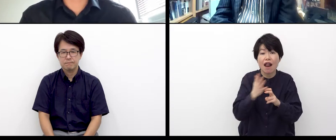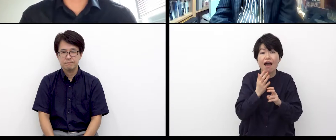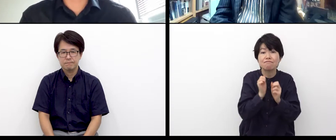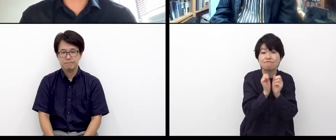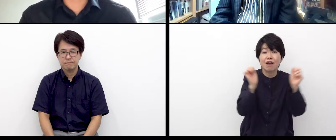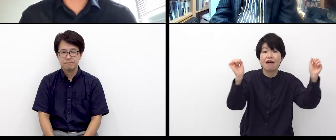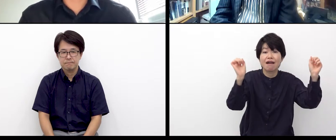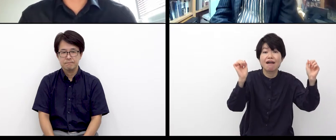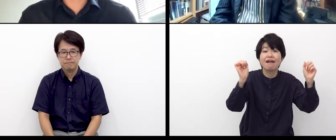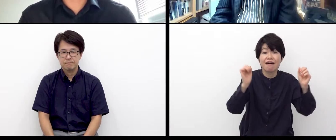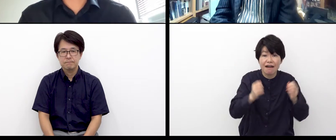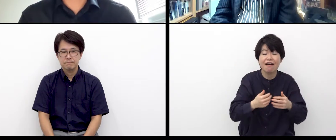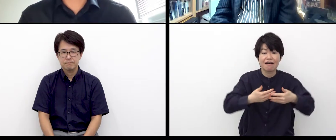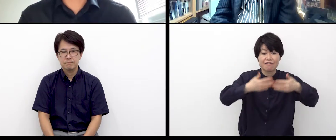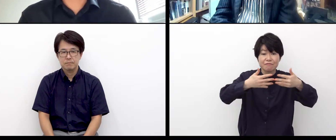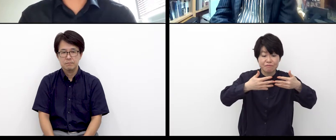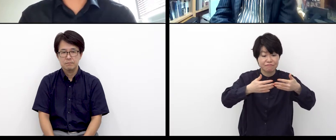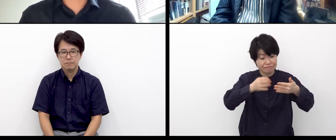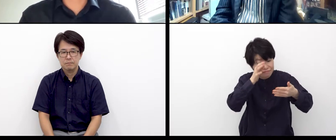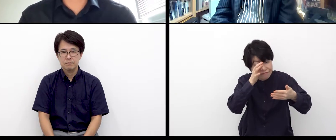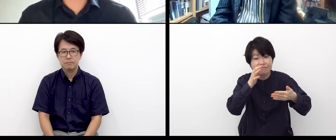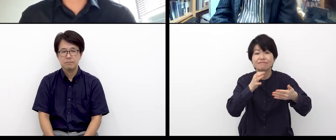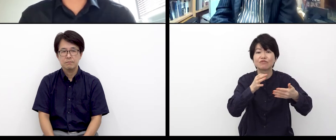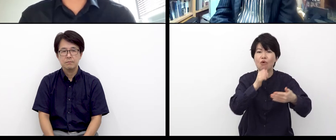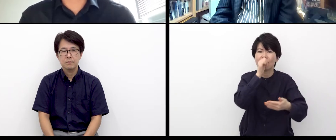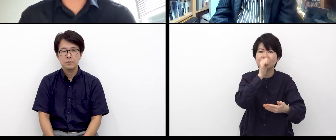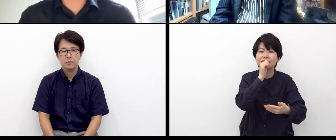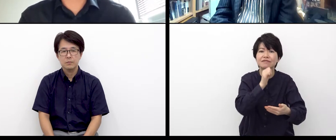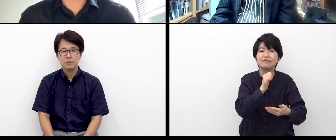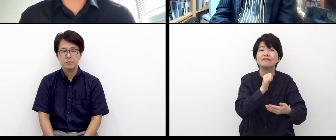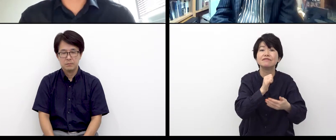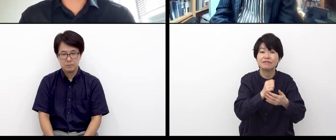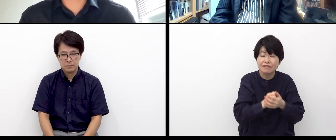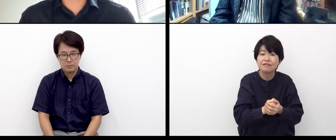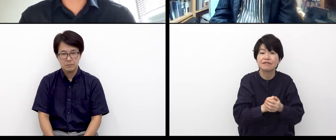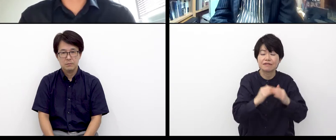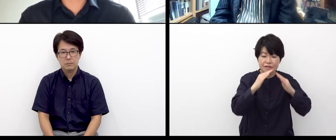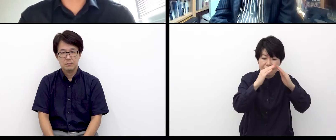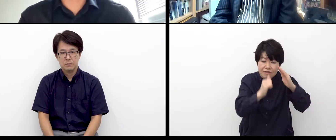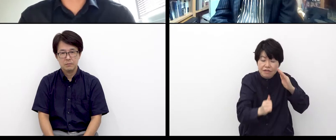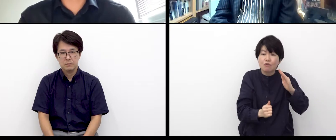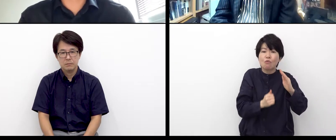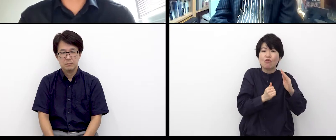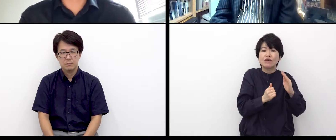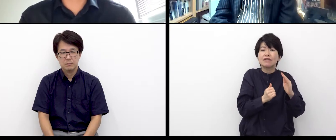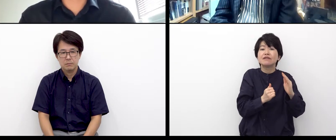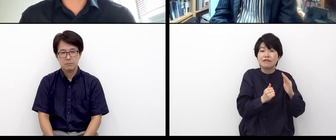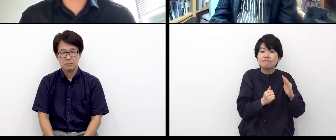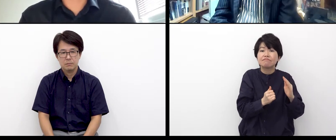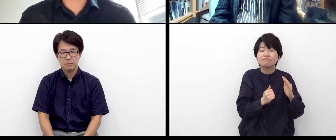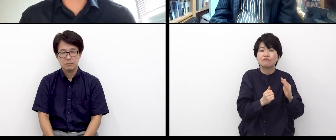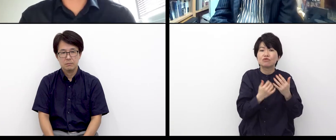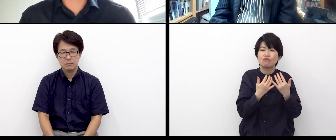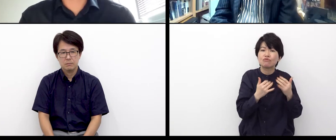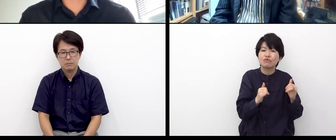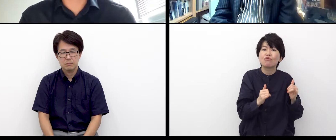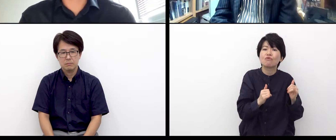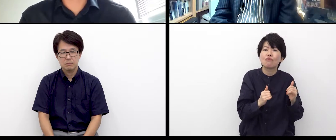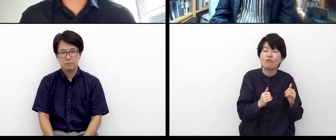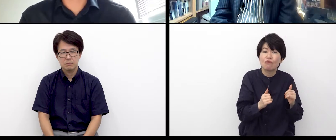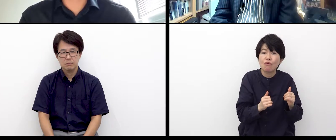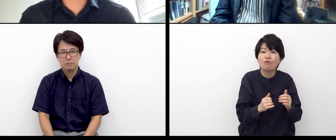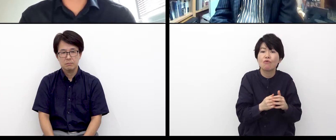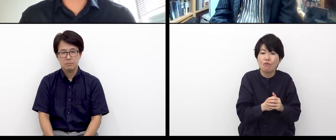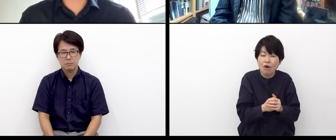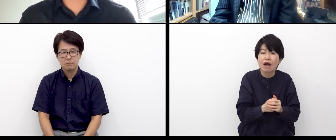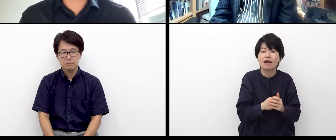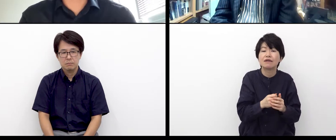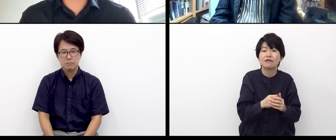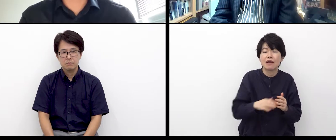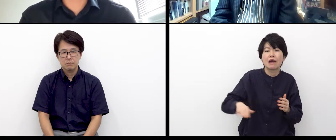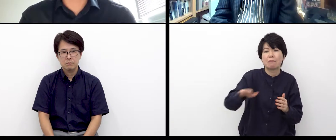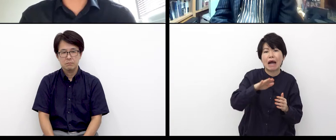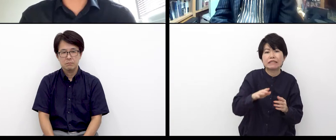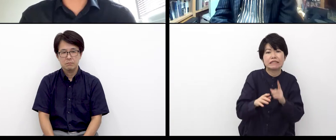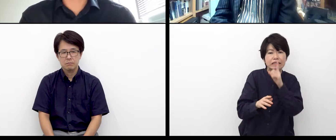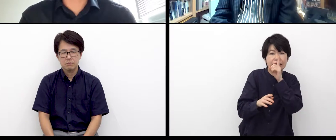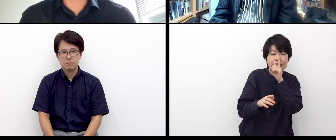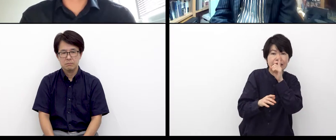“Hikikomori” people, as I just said, don’t want their “hikikomori” to be a topic.